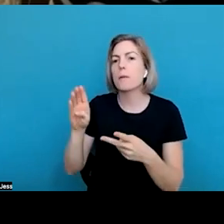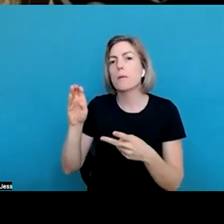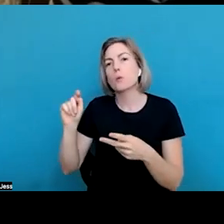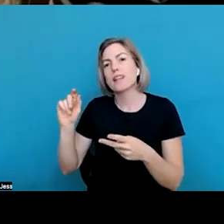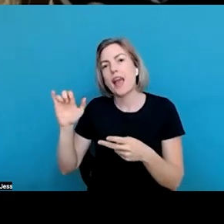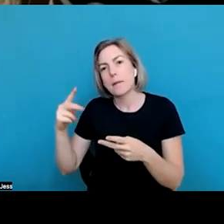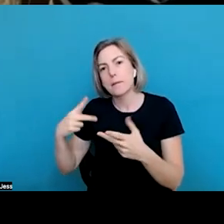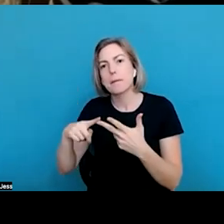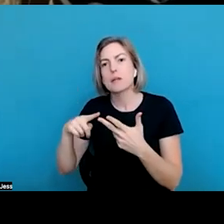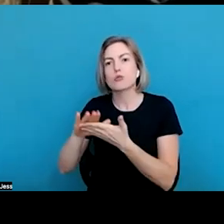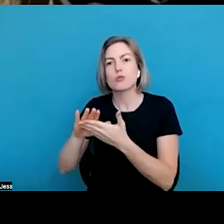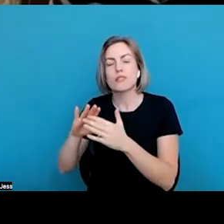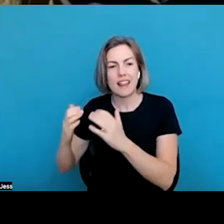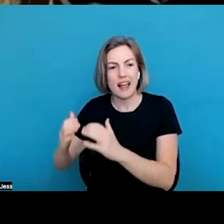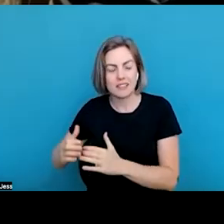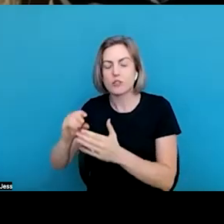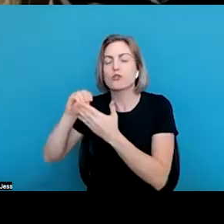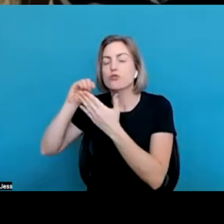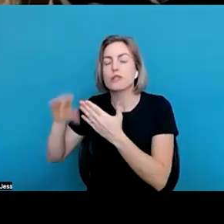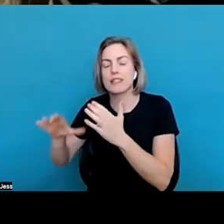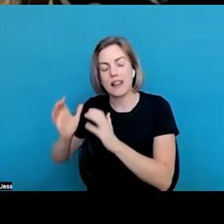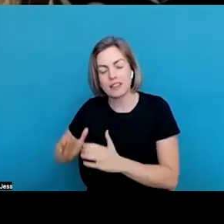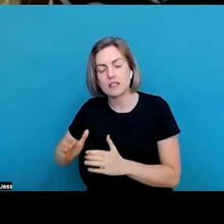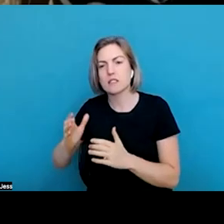to get people to contribute to a more rich